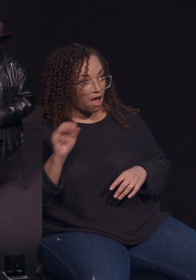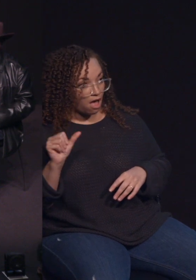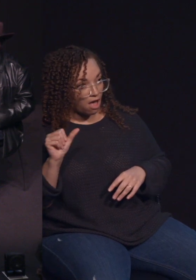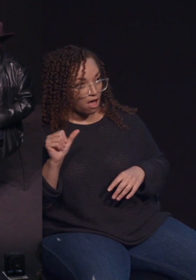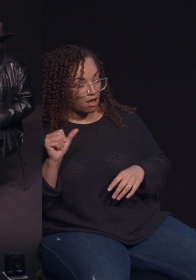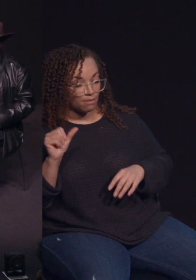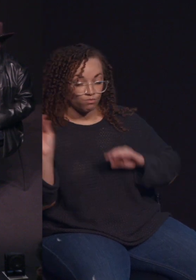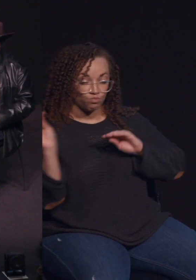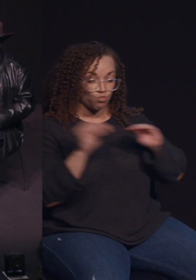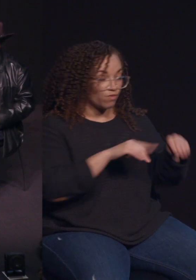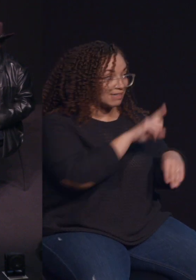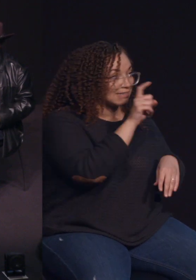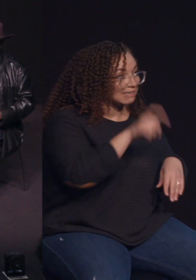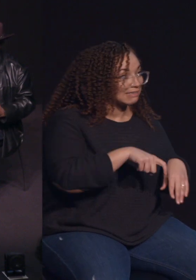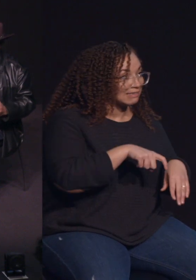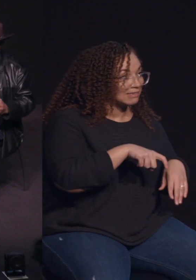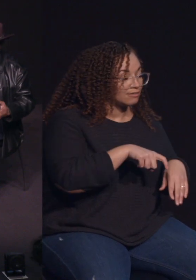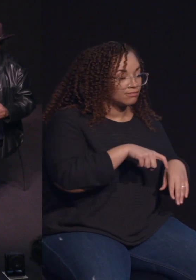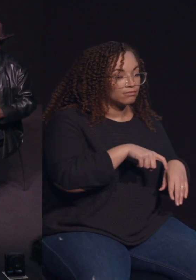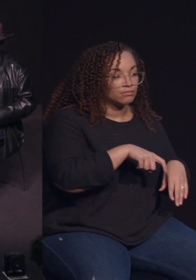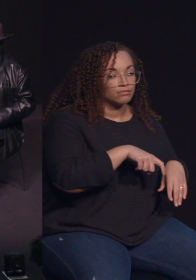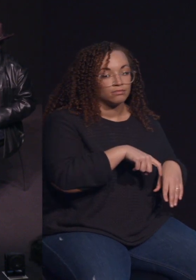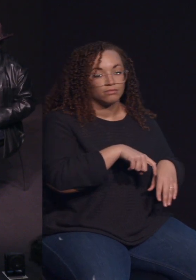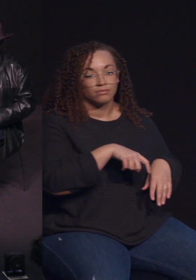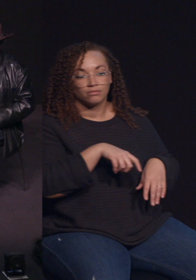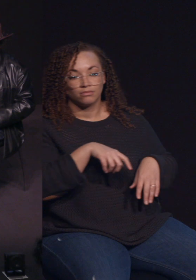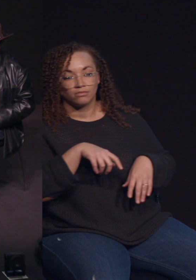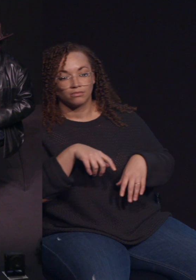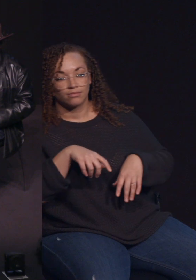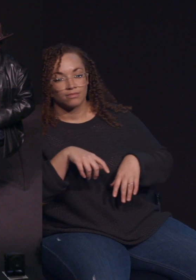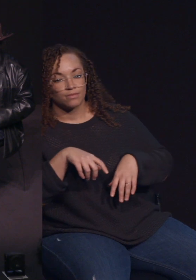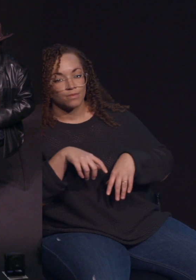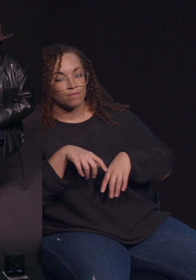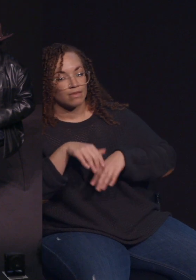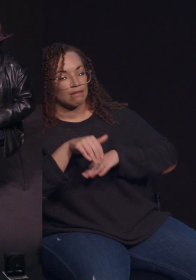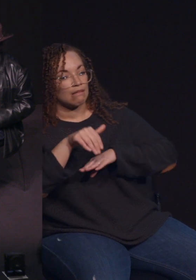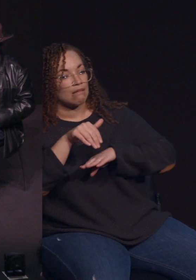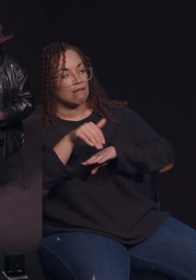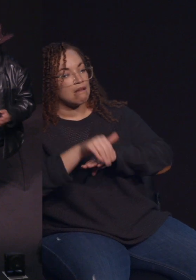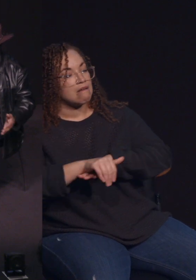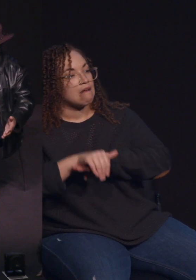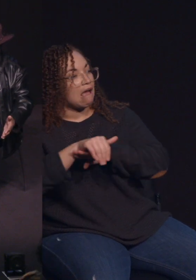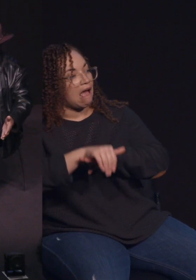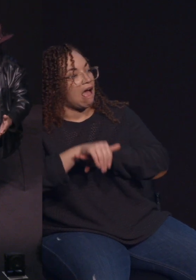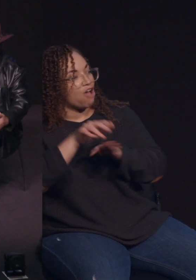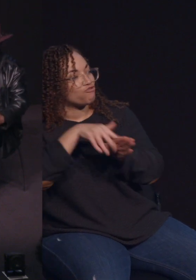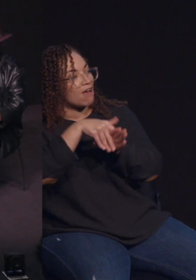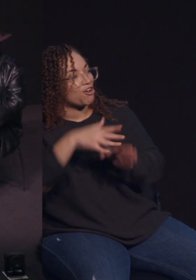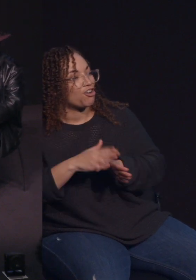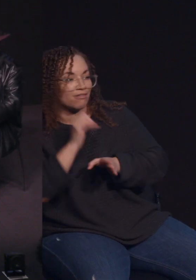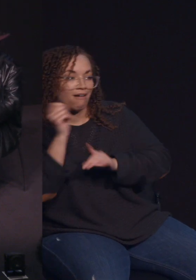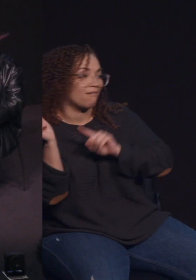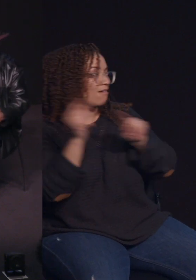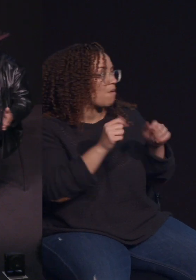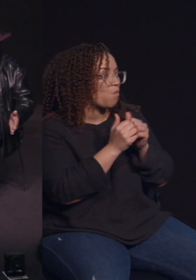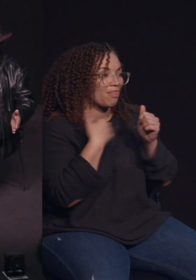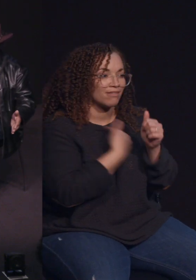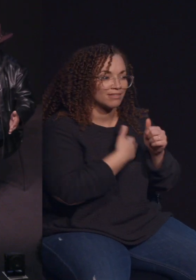he didn't take no stuff. But he asked God, he says-- he says, "Are you sure?" I said, "Yeah," and I showed him, I said, "Your figure and his figure," I said,